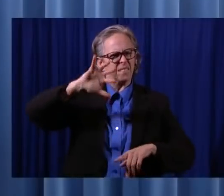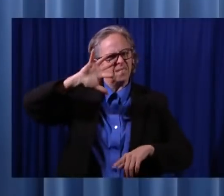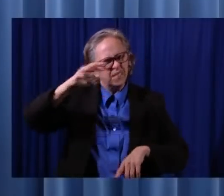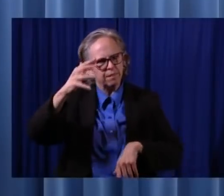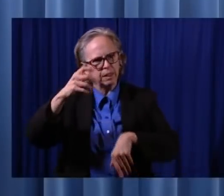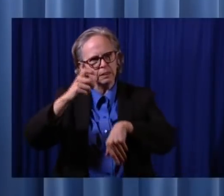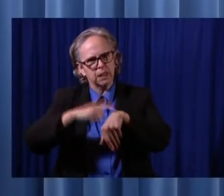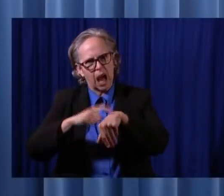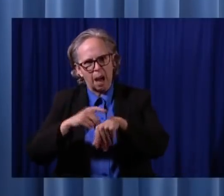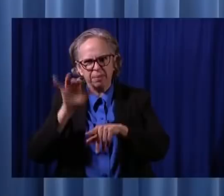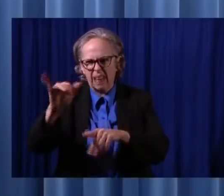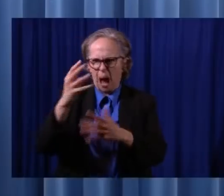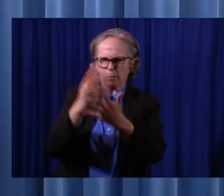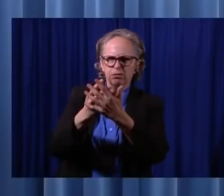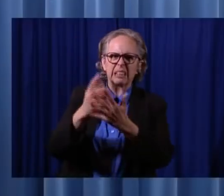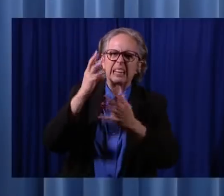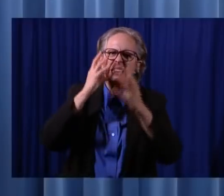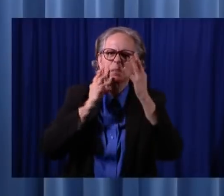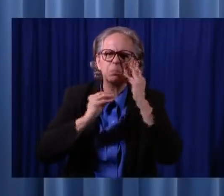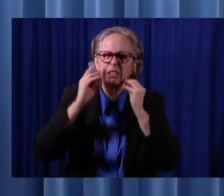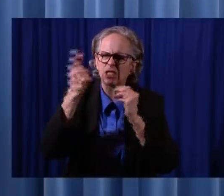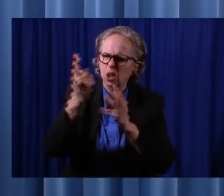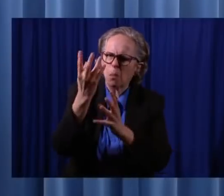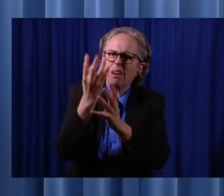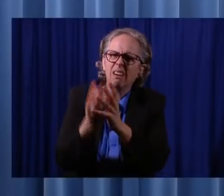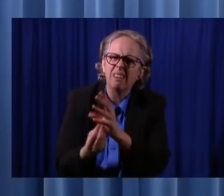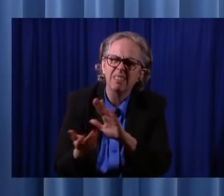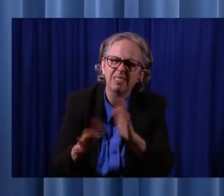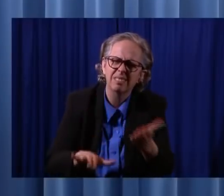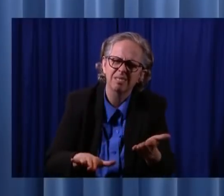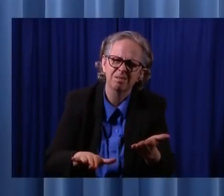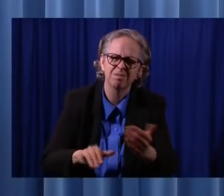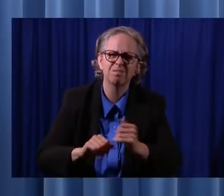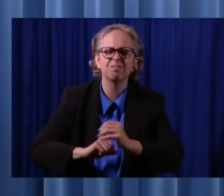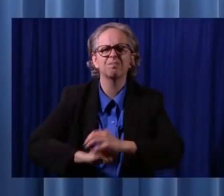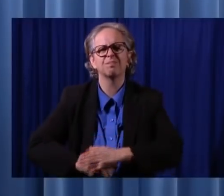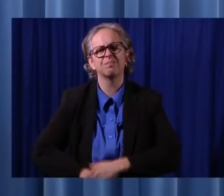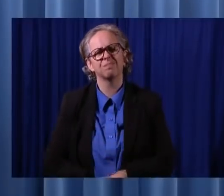IN ASTON VILLA COUNTY. THOSE AT THE PRISON TELL US THAT MR. LOOMIS HAD BEEN